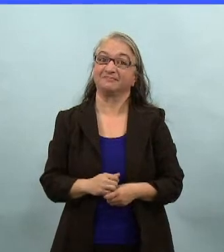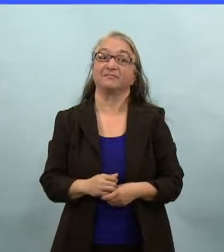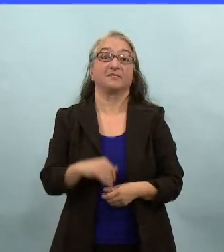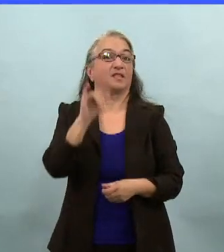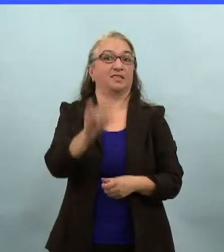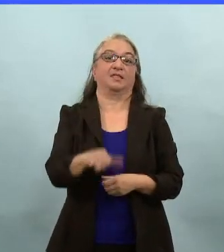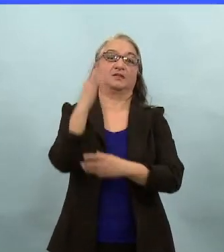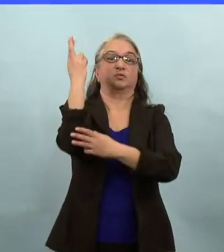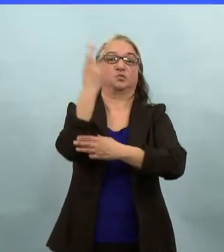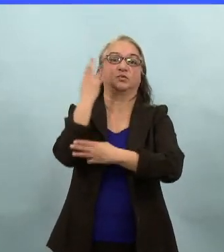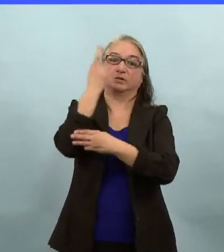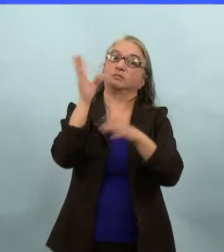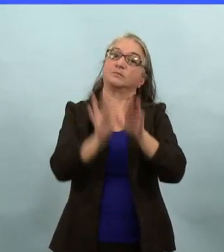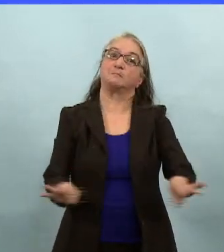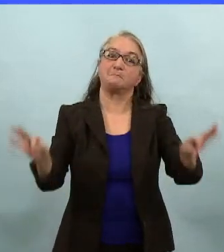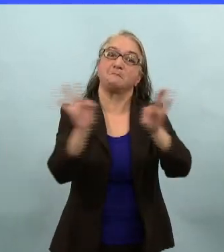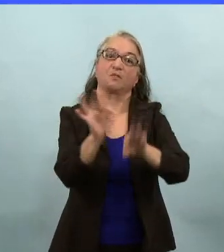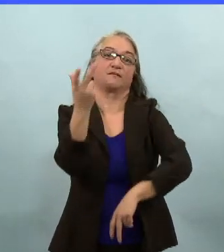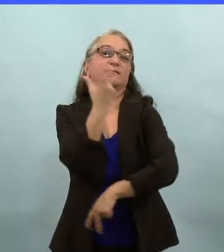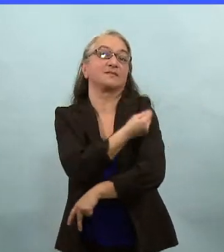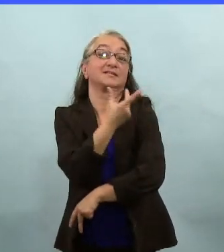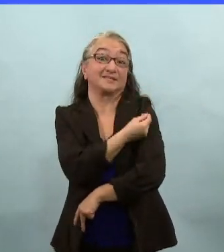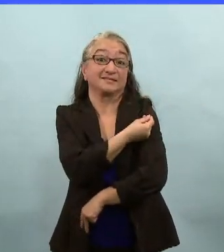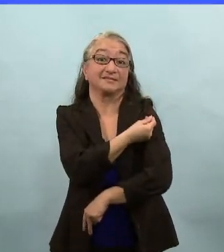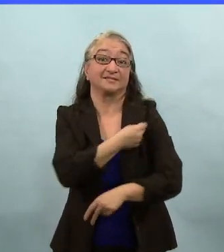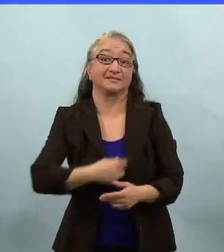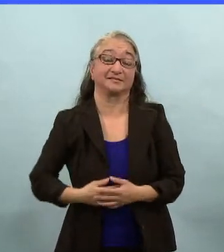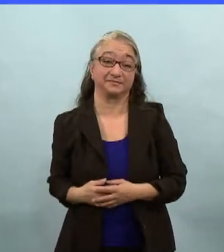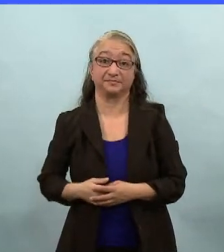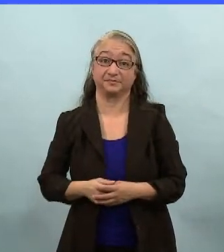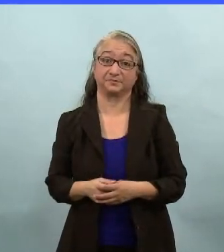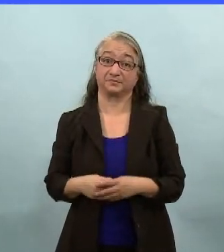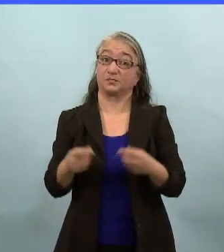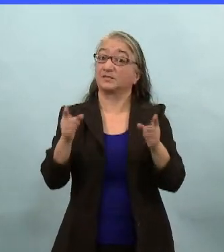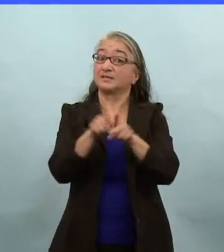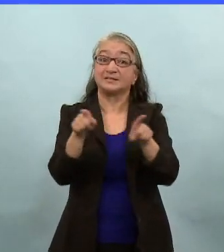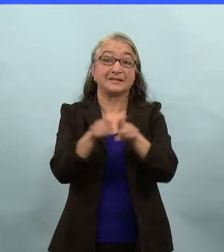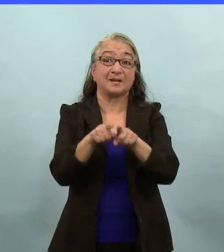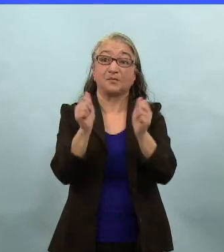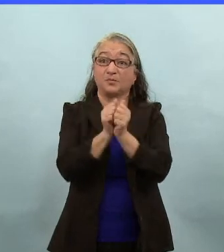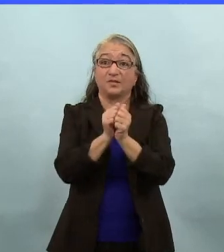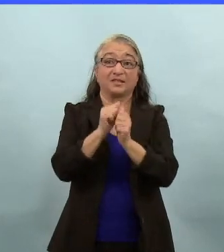also the same measures we had in place for other variants like delta or alpha or even the wild type